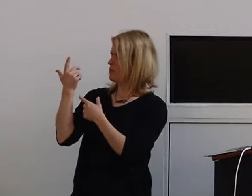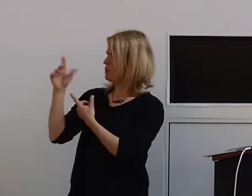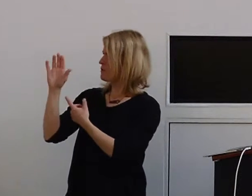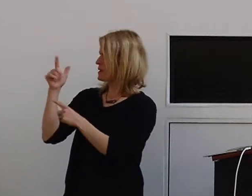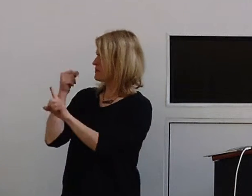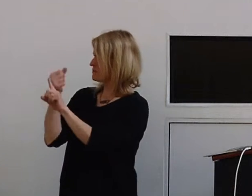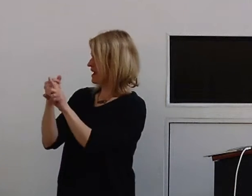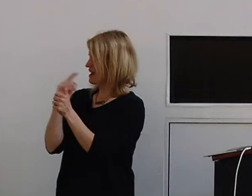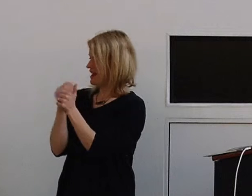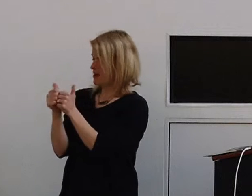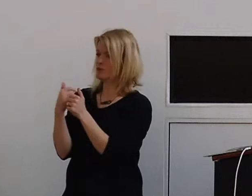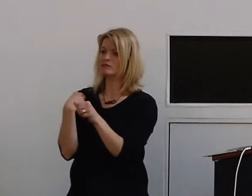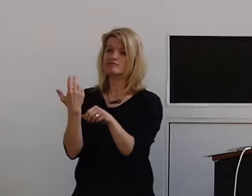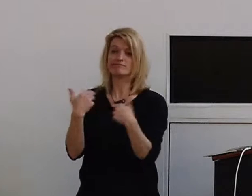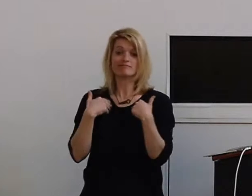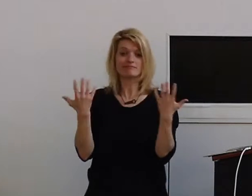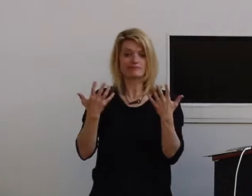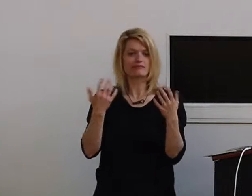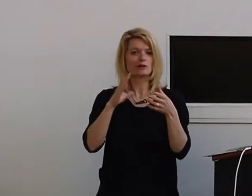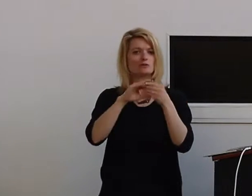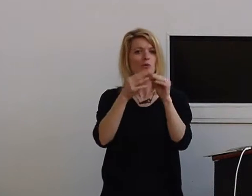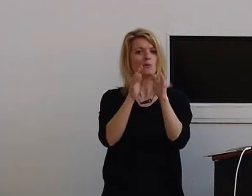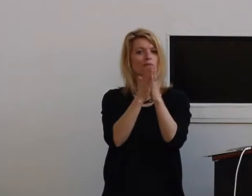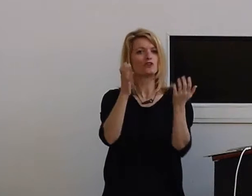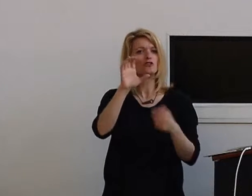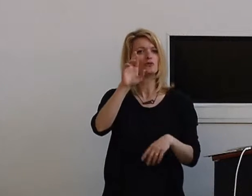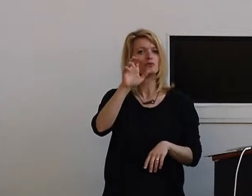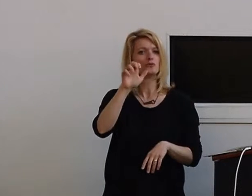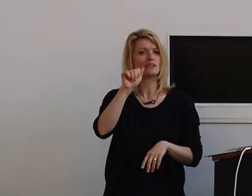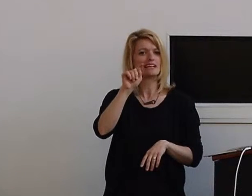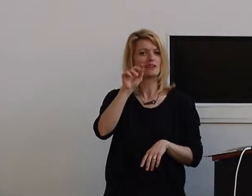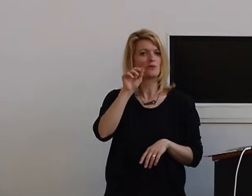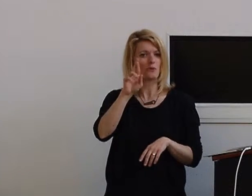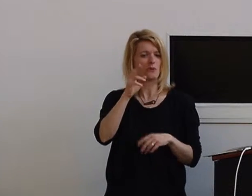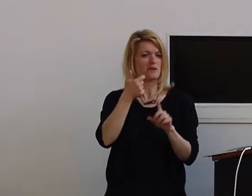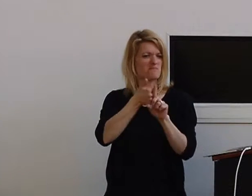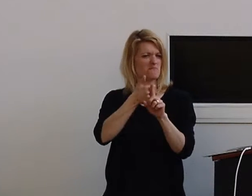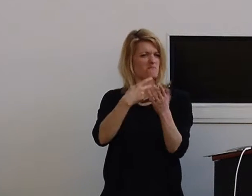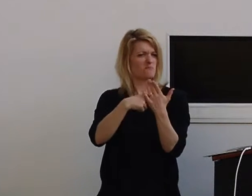We can have this global impact through our Storybook Creator program.